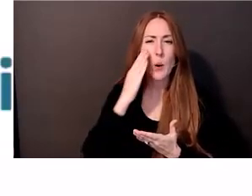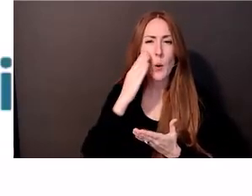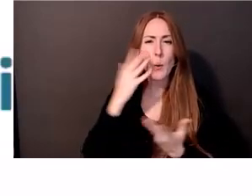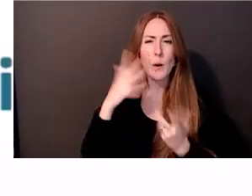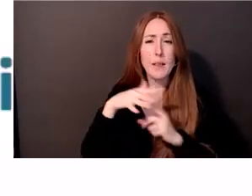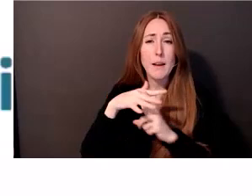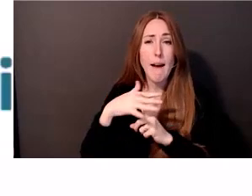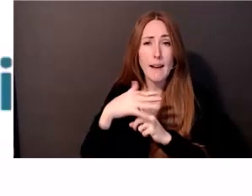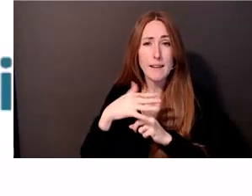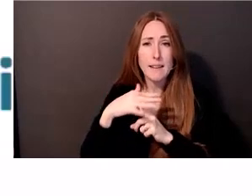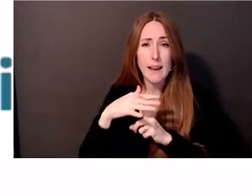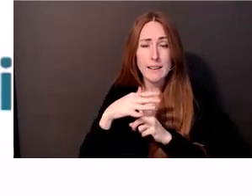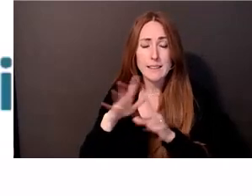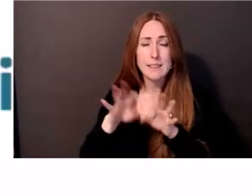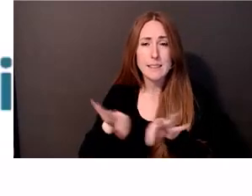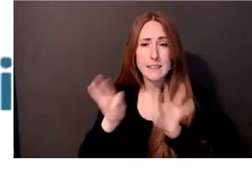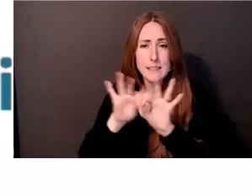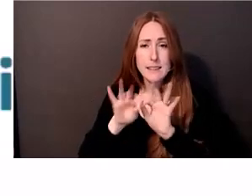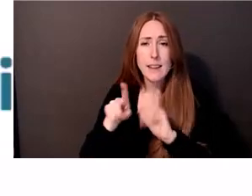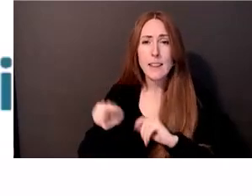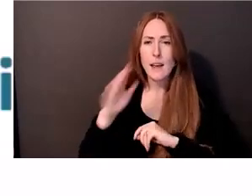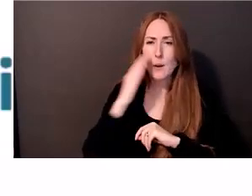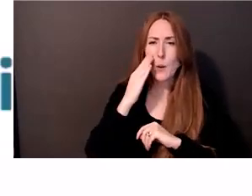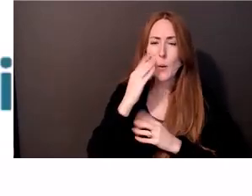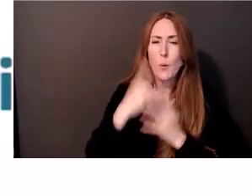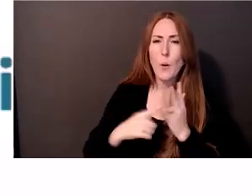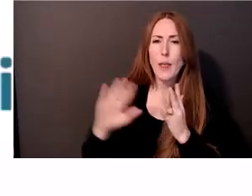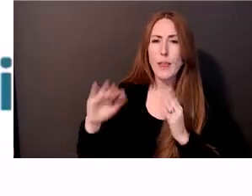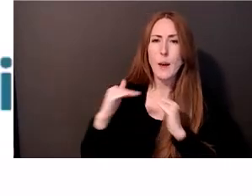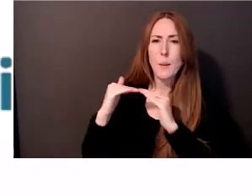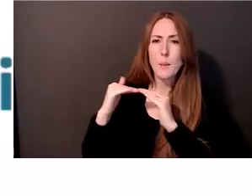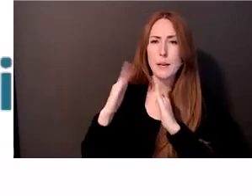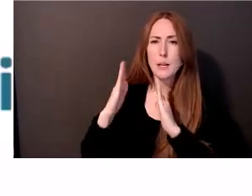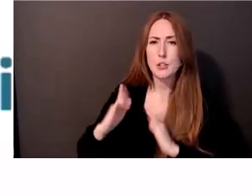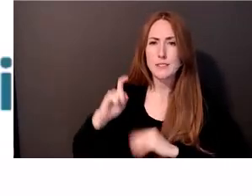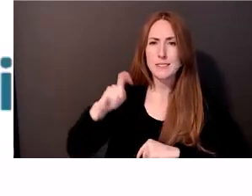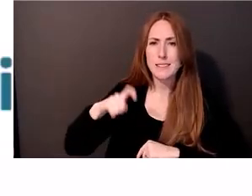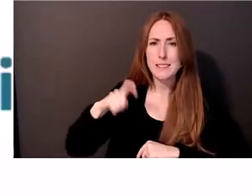So mainly or commonly they are clinicians. And they can be researchers.